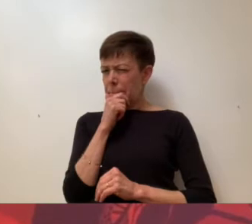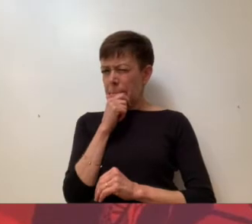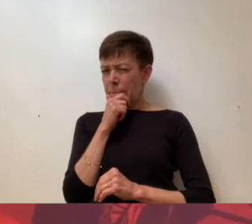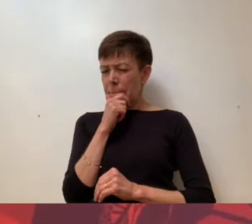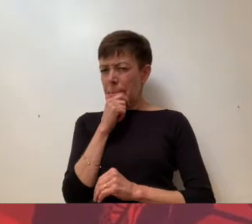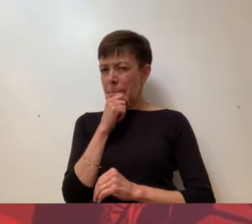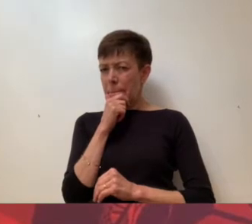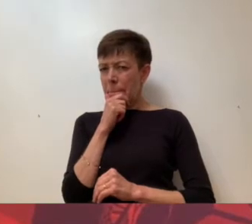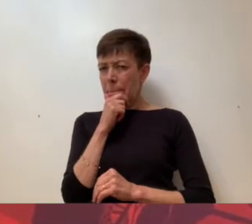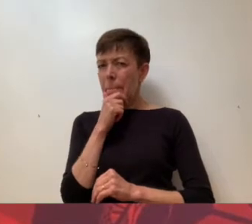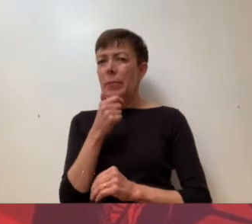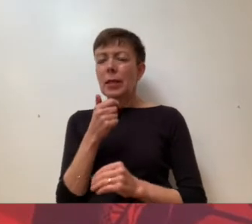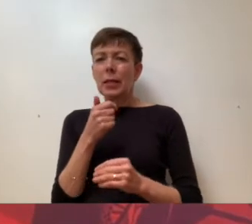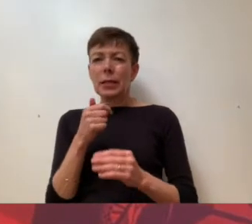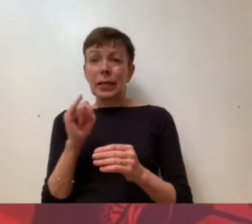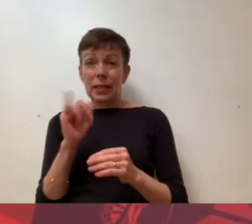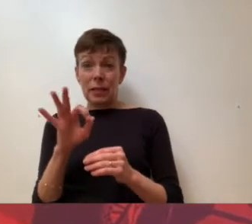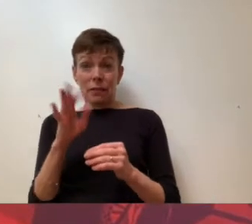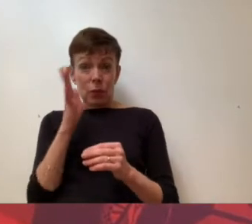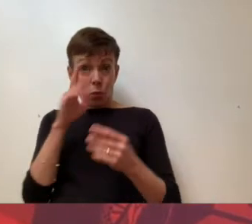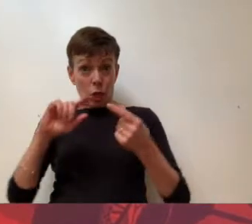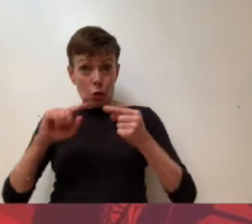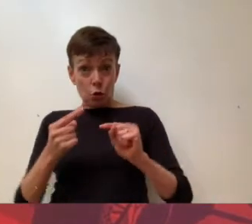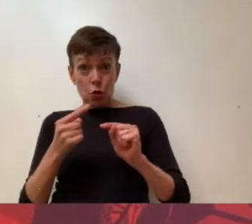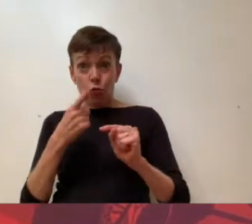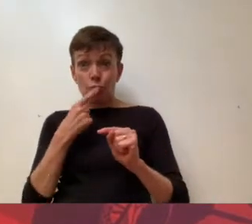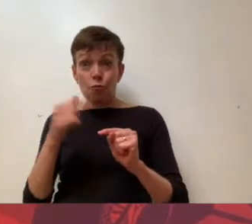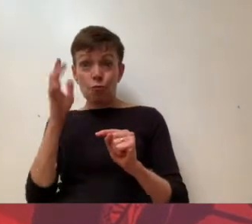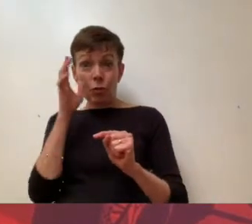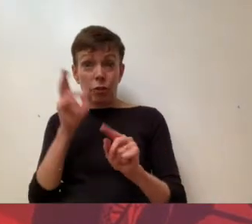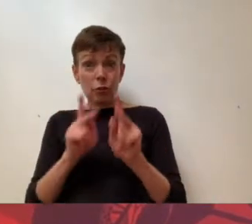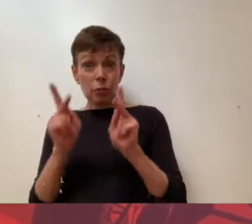areas. We know that this is extremely disappointing;